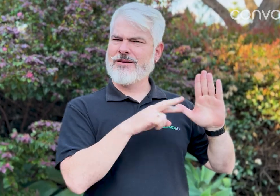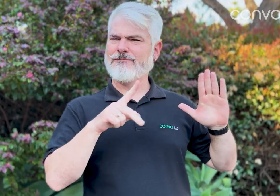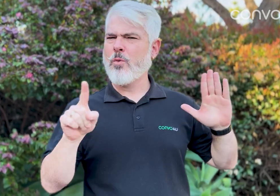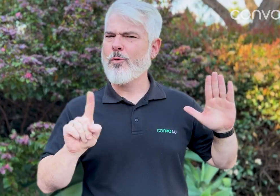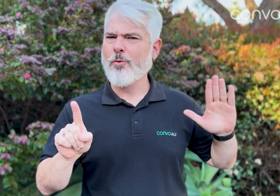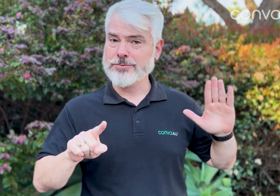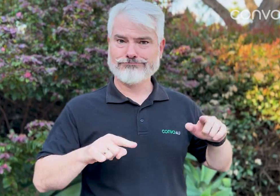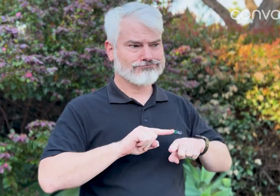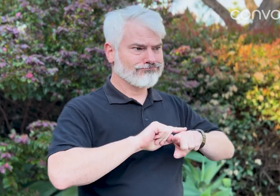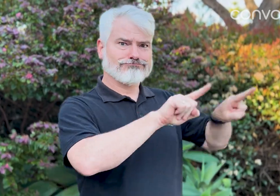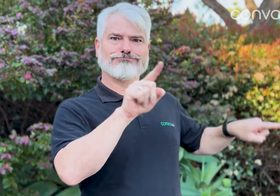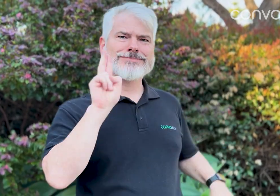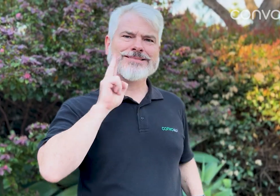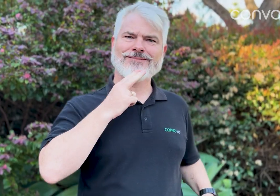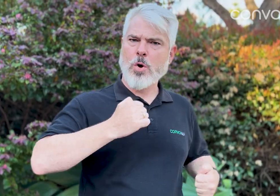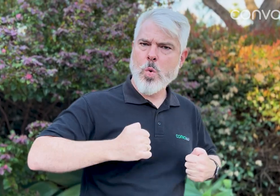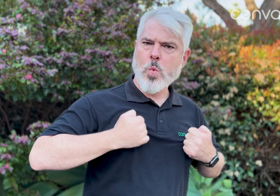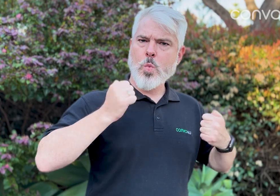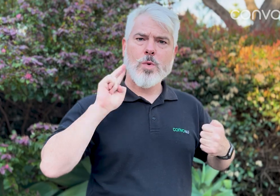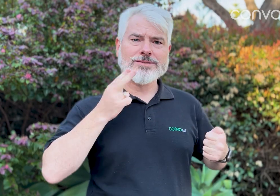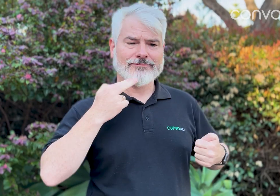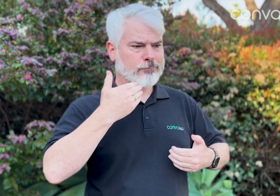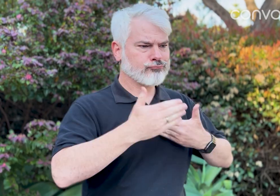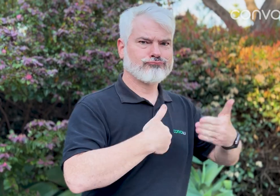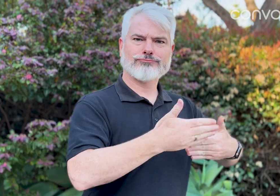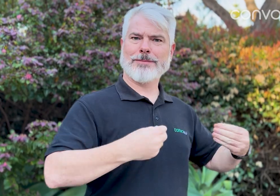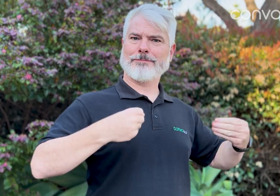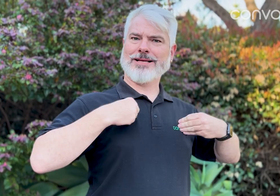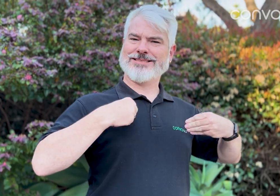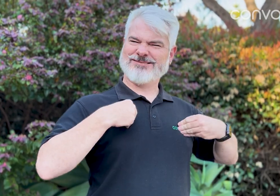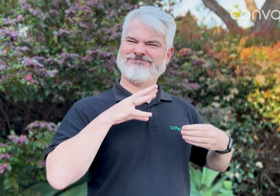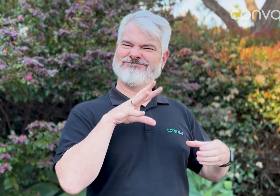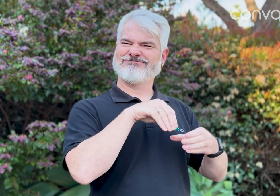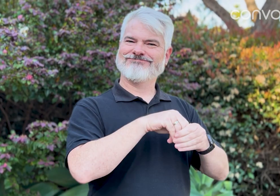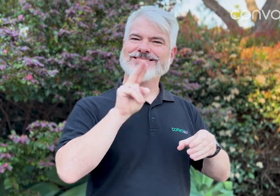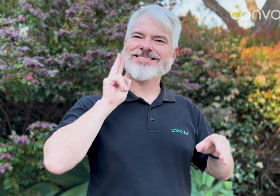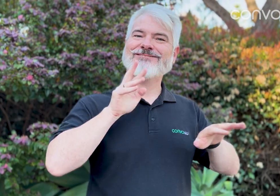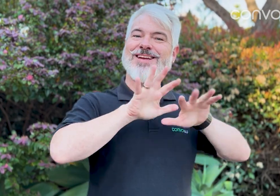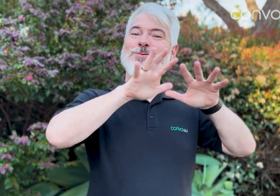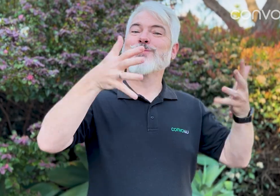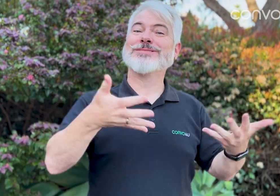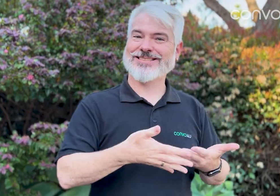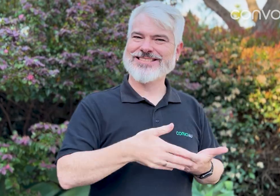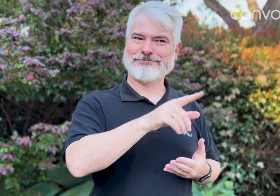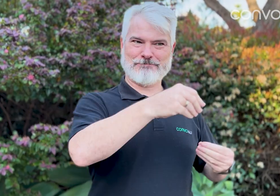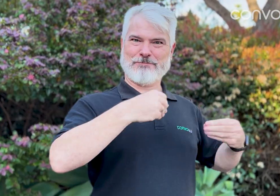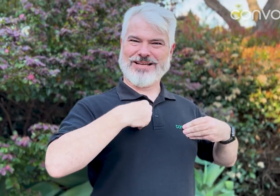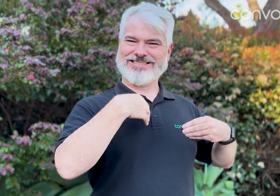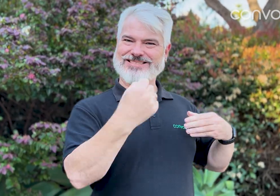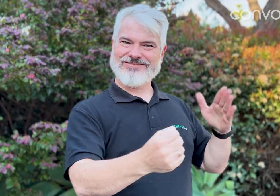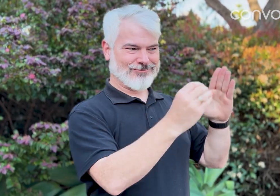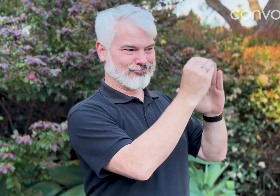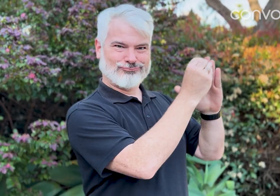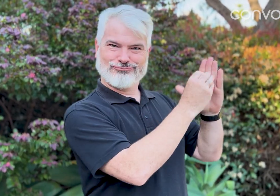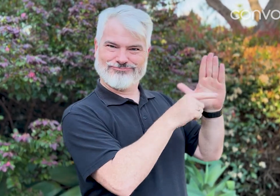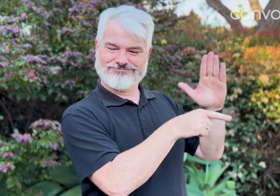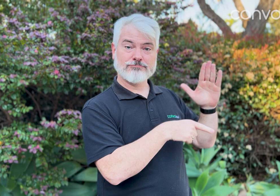It’s a platform where you can easily discover and connect with businesses in the Deaf Ecosystem™